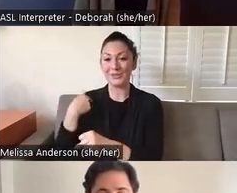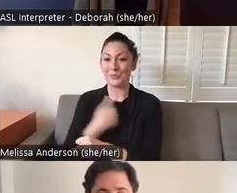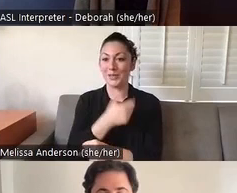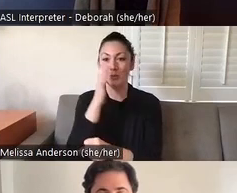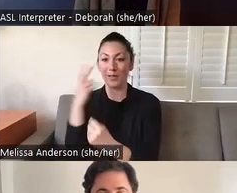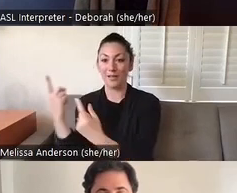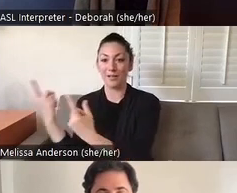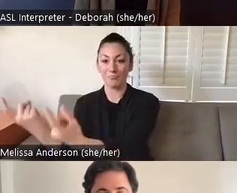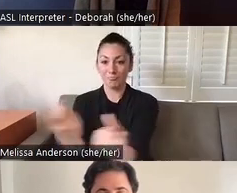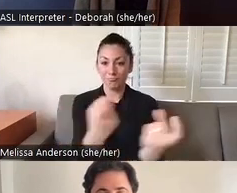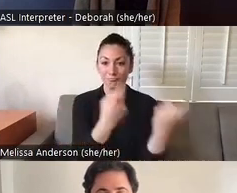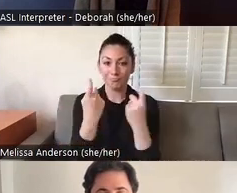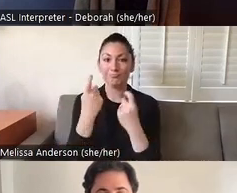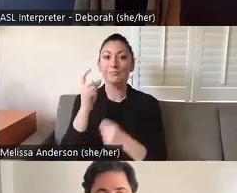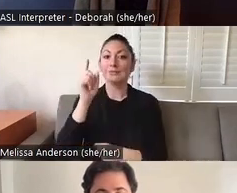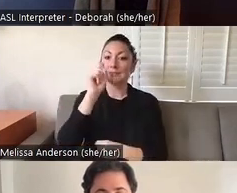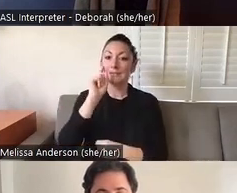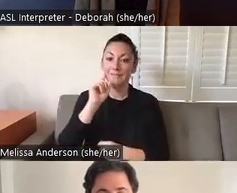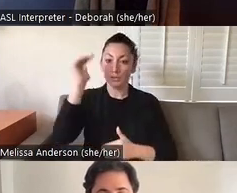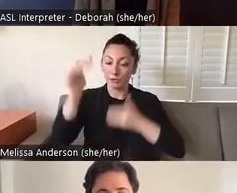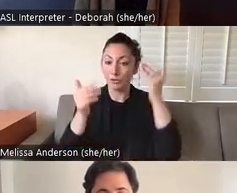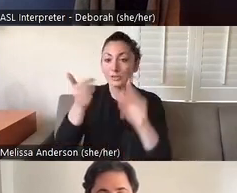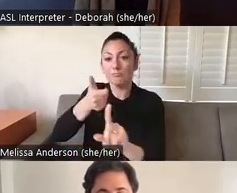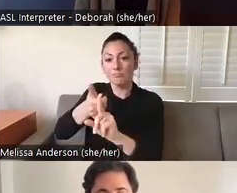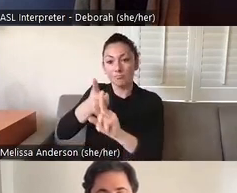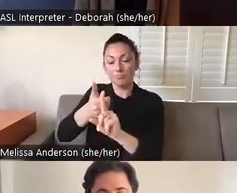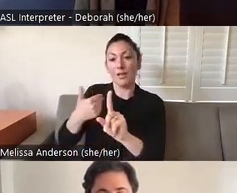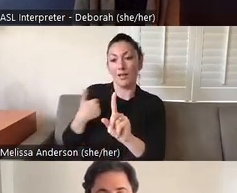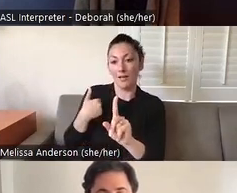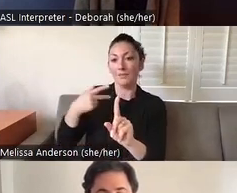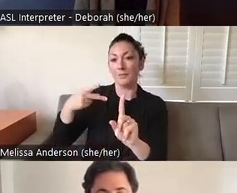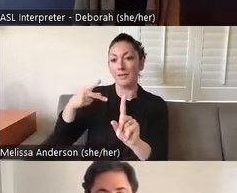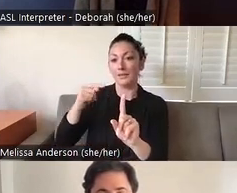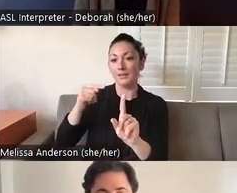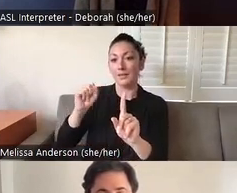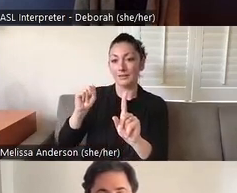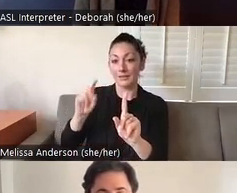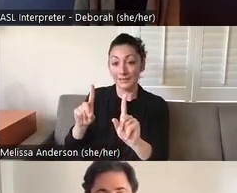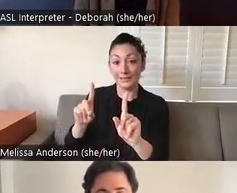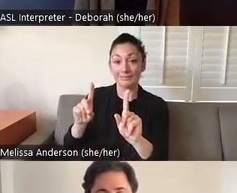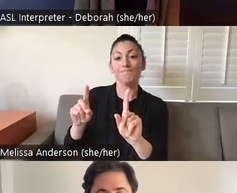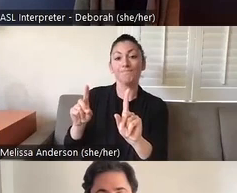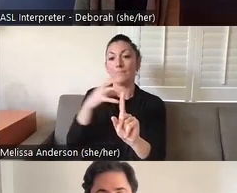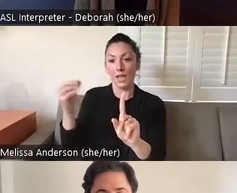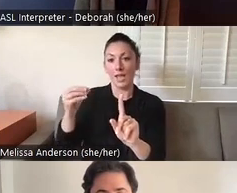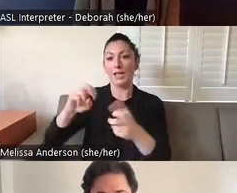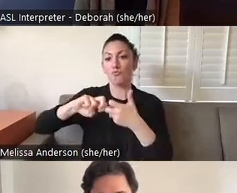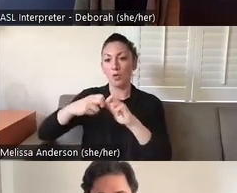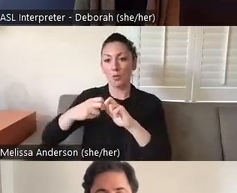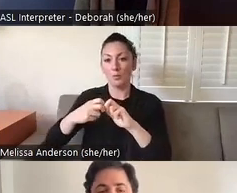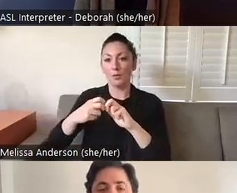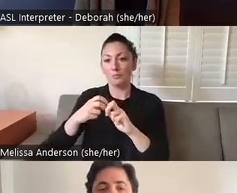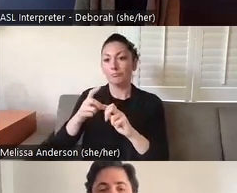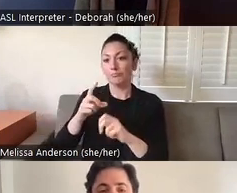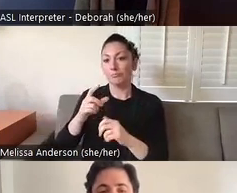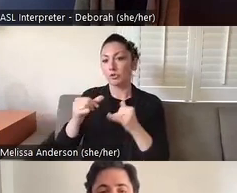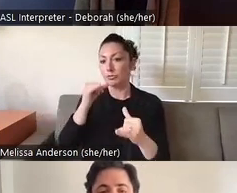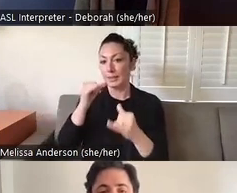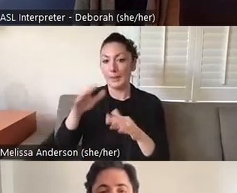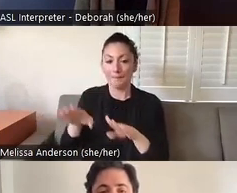the next four or five years we will be recruiting deaf adults who have PTSD and problem drinking